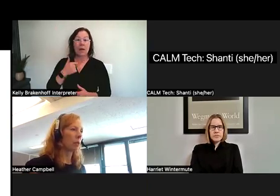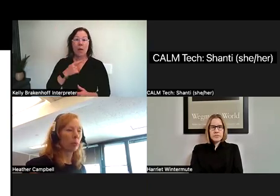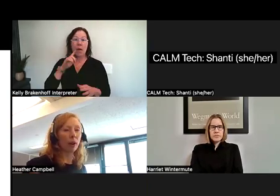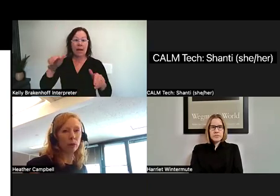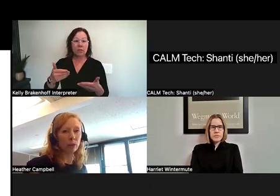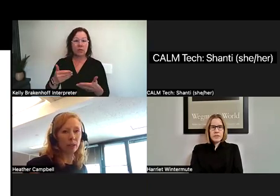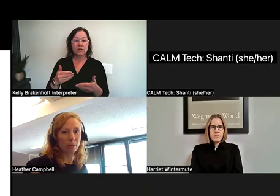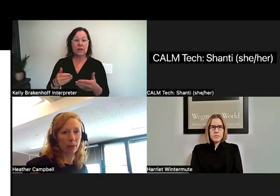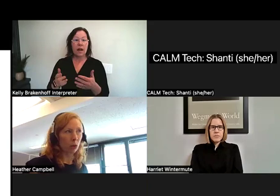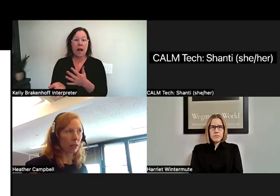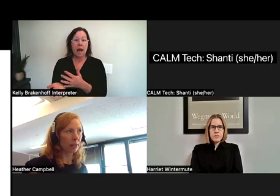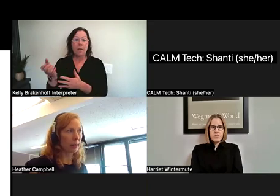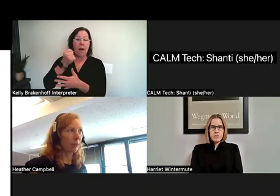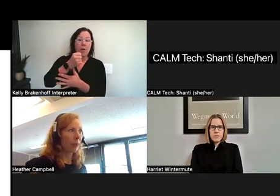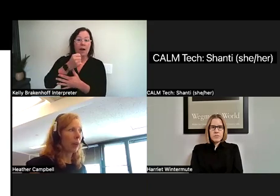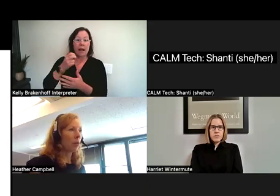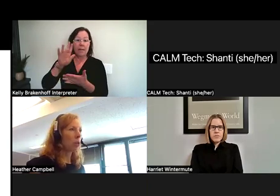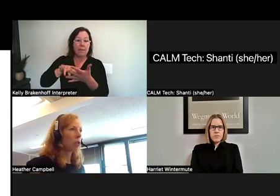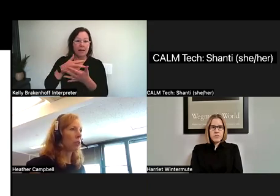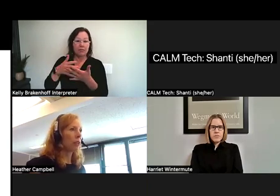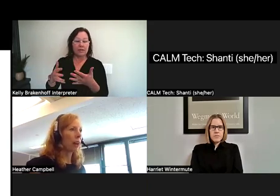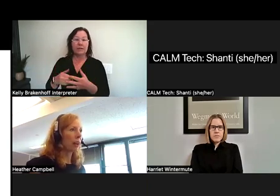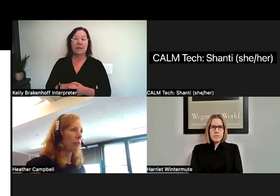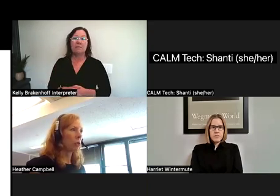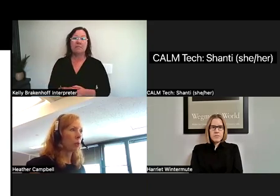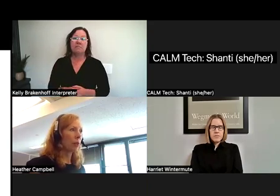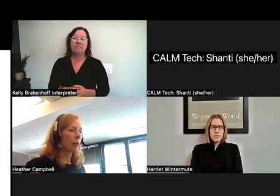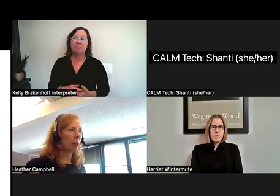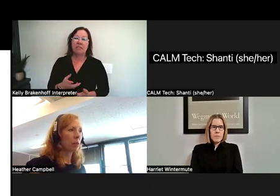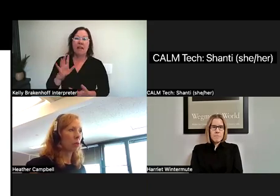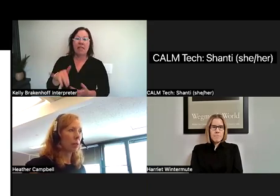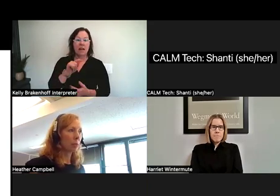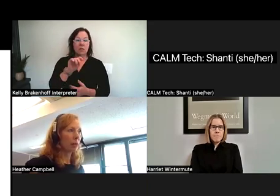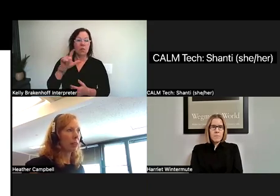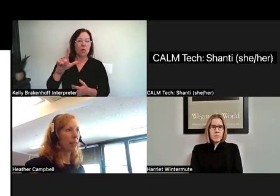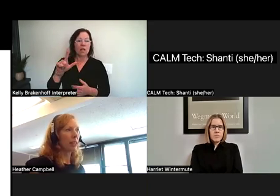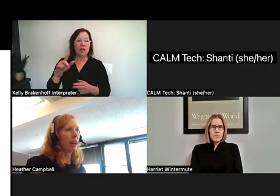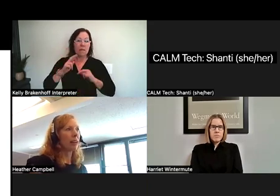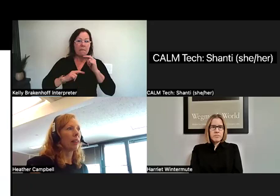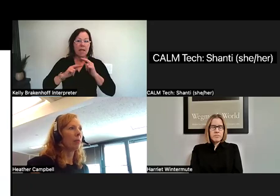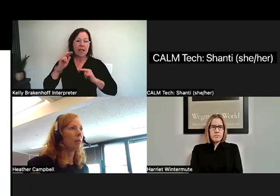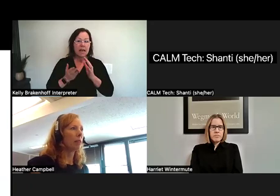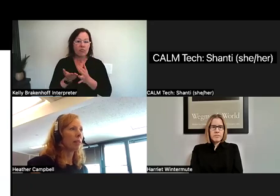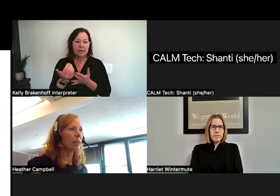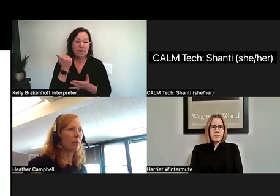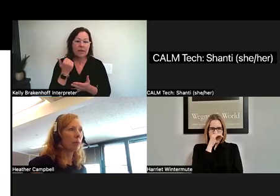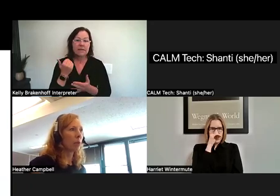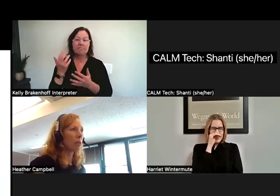the priority matrix. Which is an active tool that builds transparency and alignment in team members